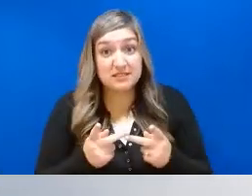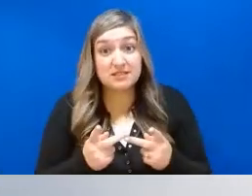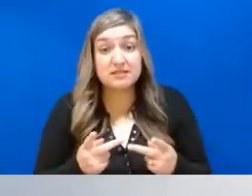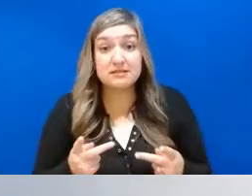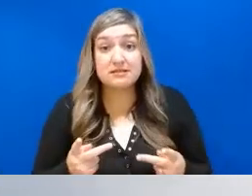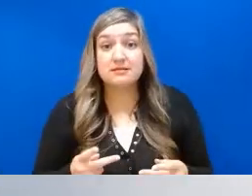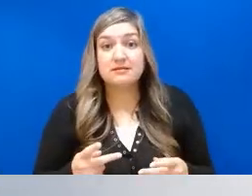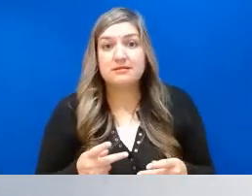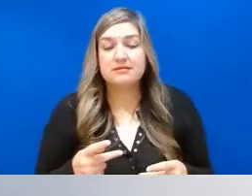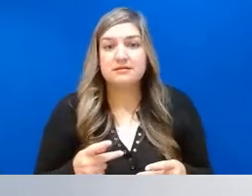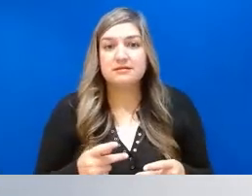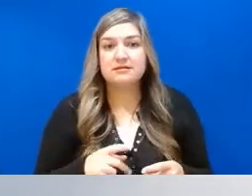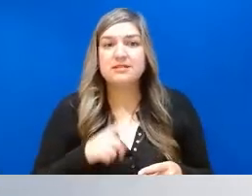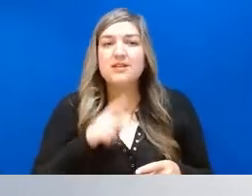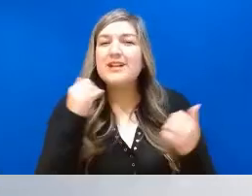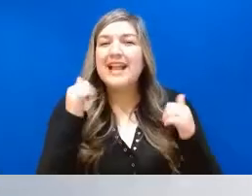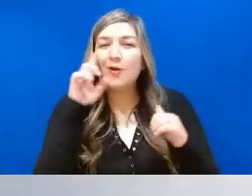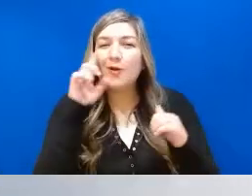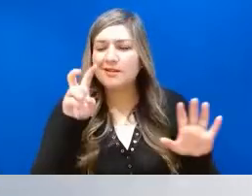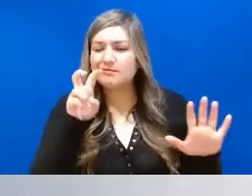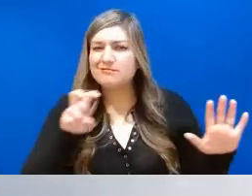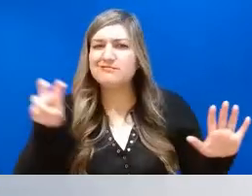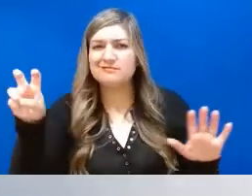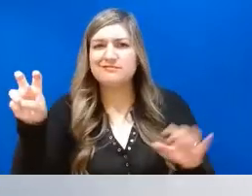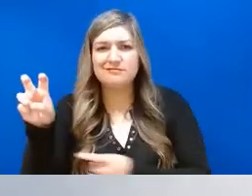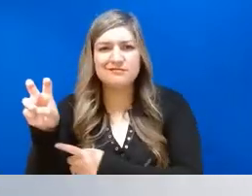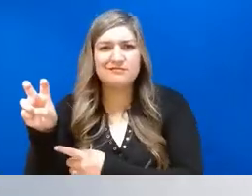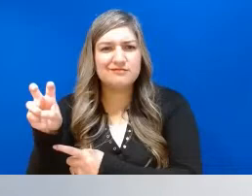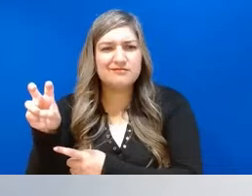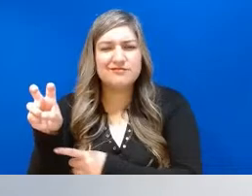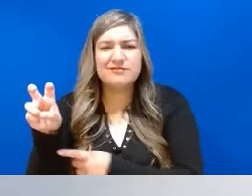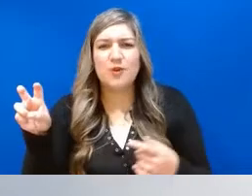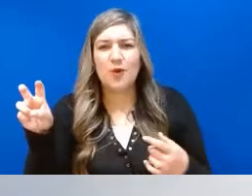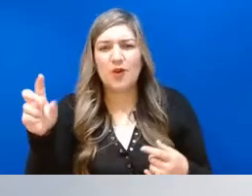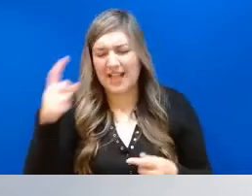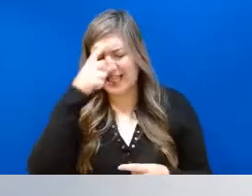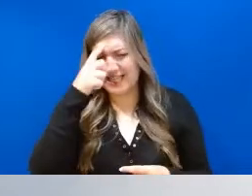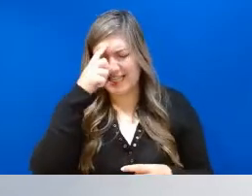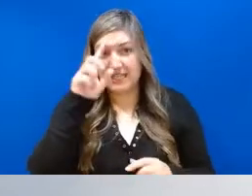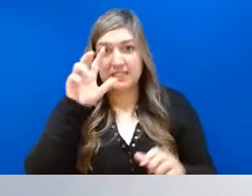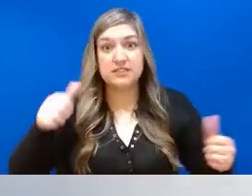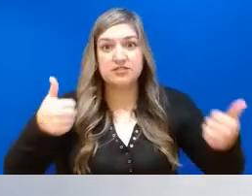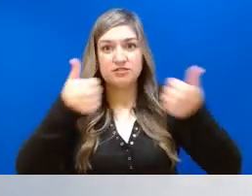We're looking at transitions. We all we want to think about the challenges we were going through,